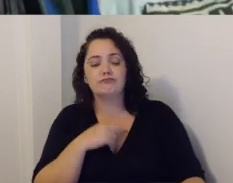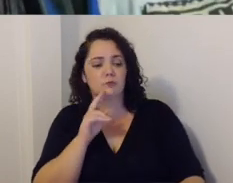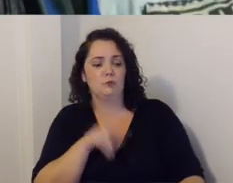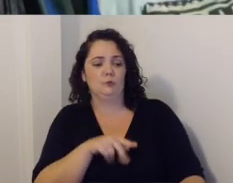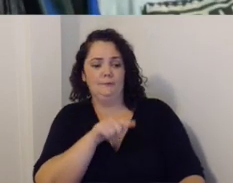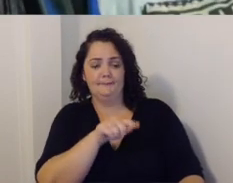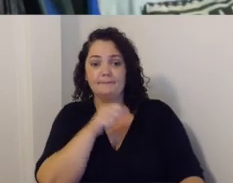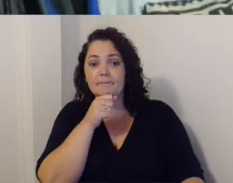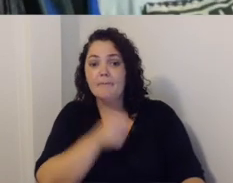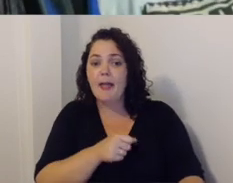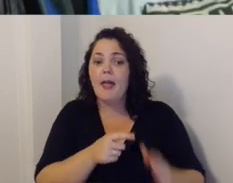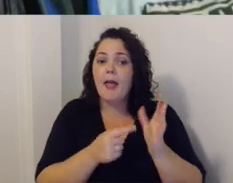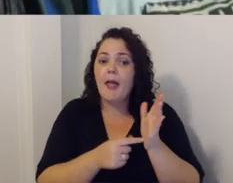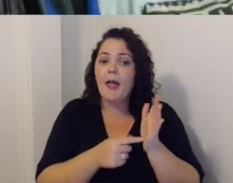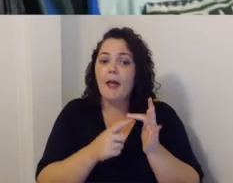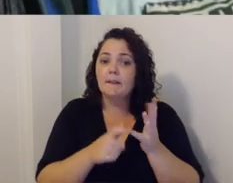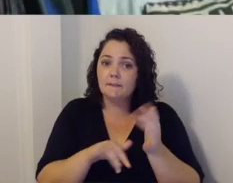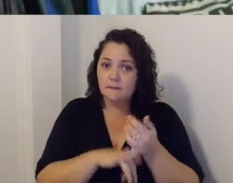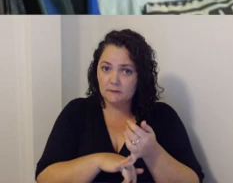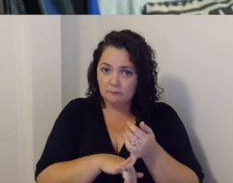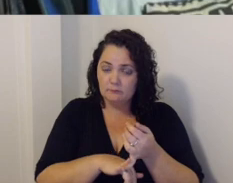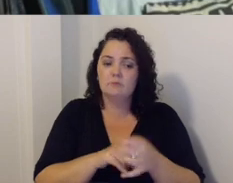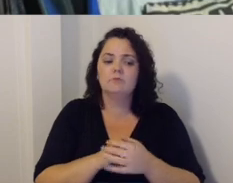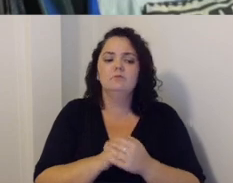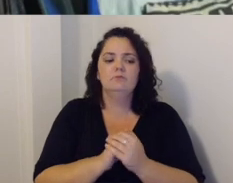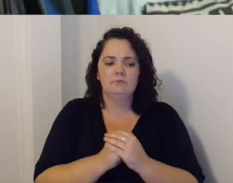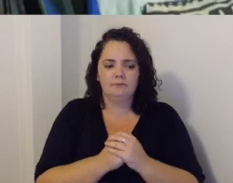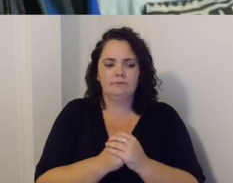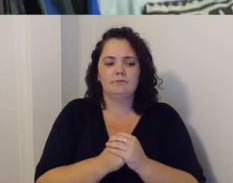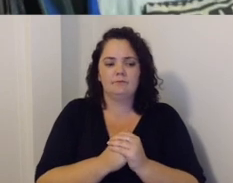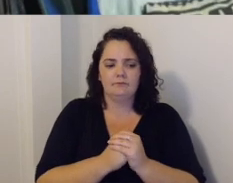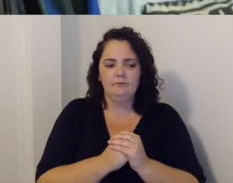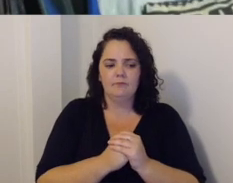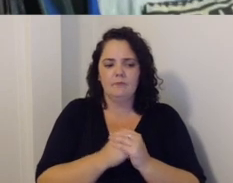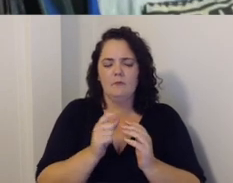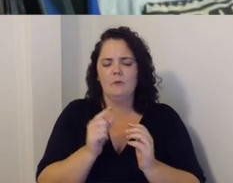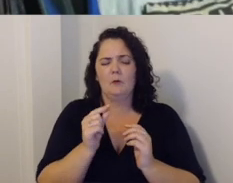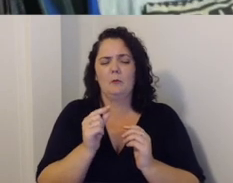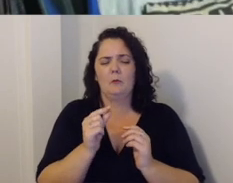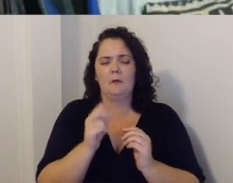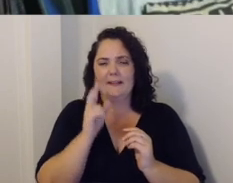starting to lay in some dark where you see the cast shadows you squint your eyes and see this